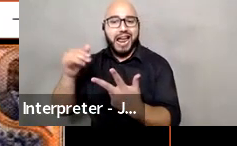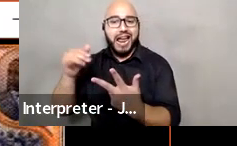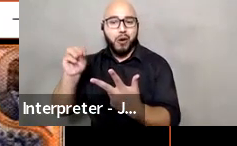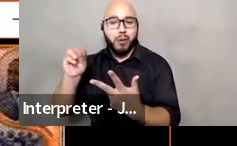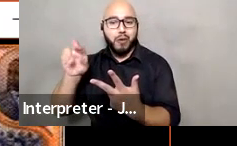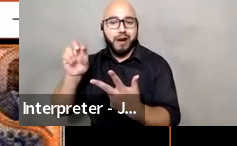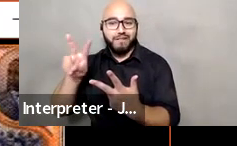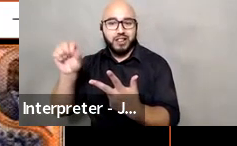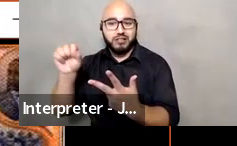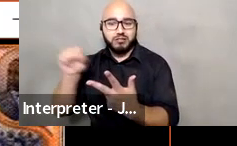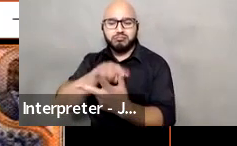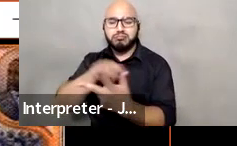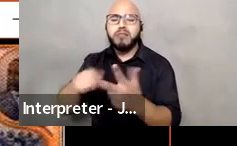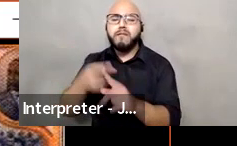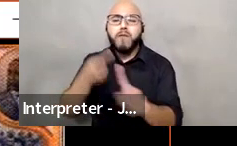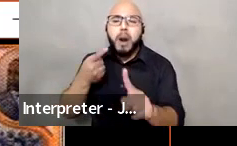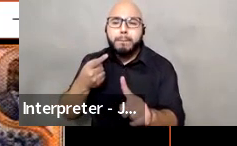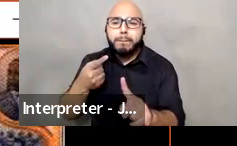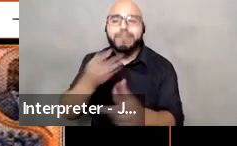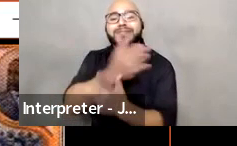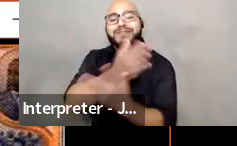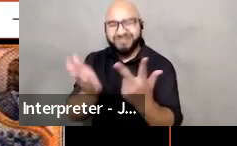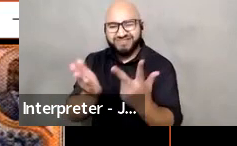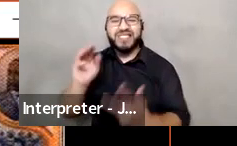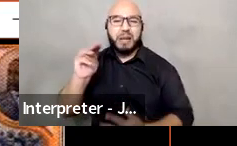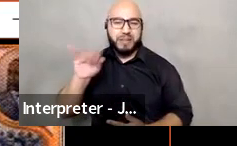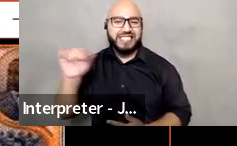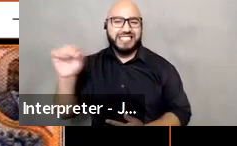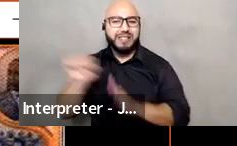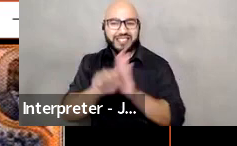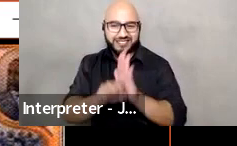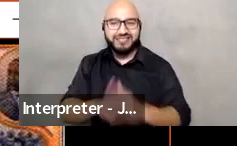From where, Mississippi? Mississippi.